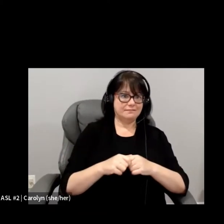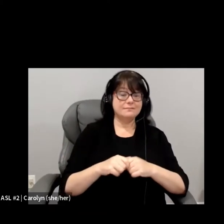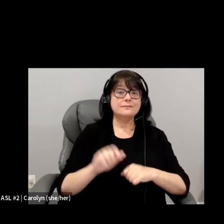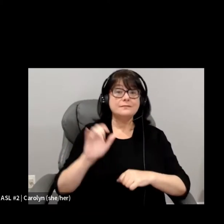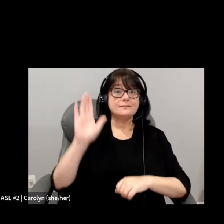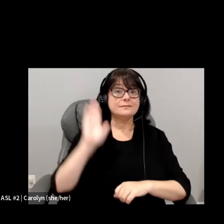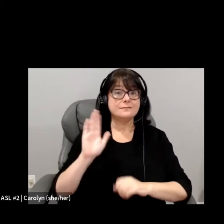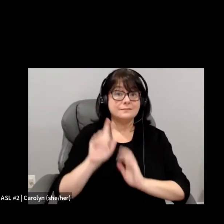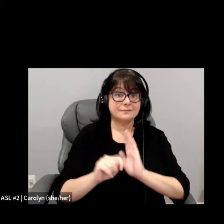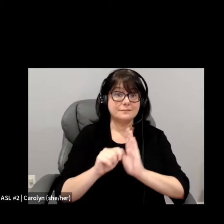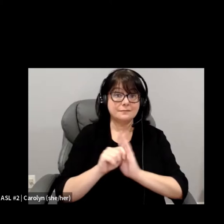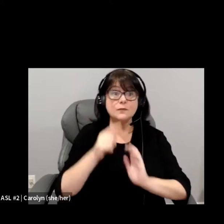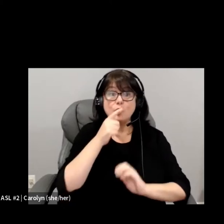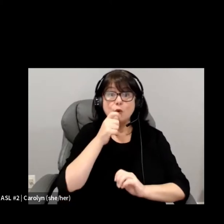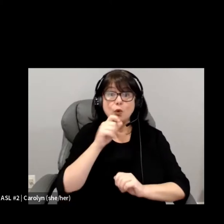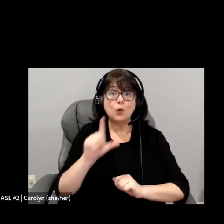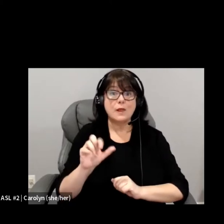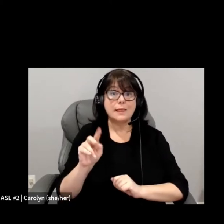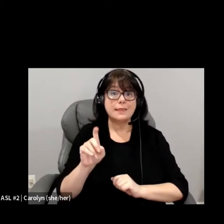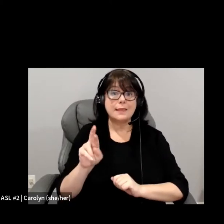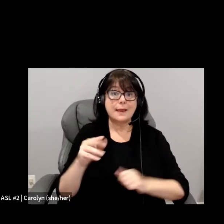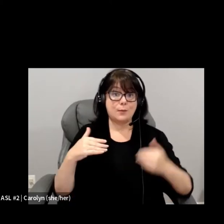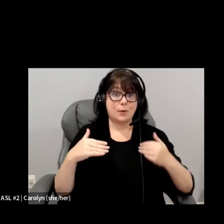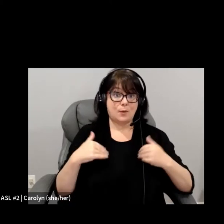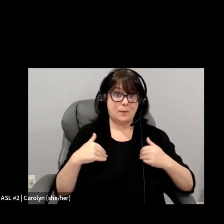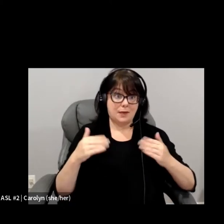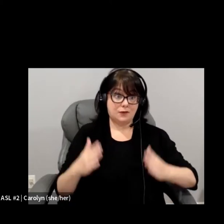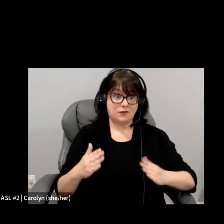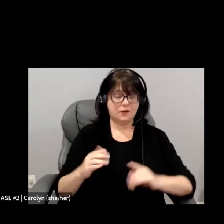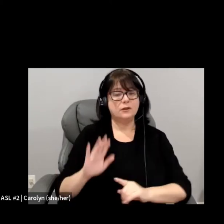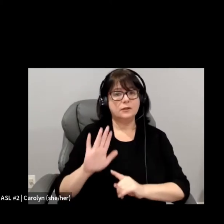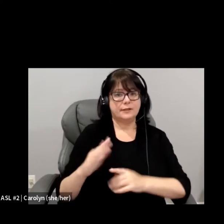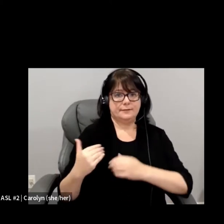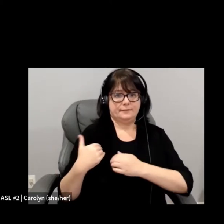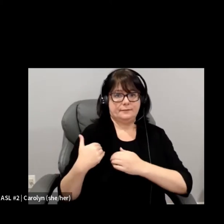IT WAS THE LABOUR MINISTER'S PORTFOLIO WHERE THE CODE FIT.